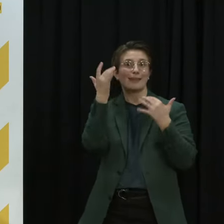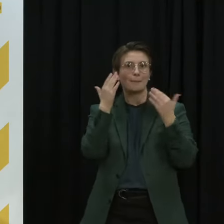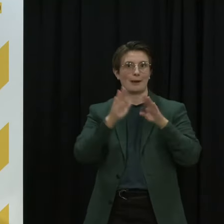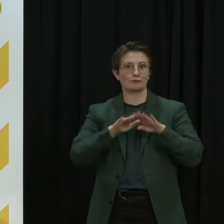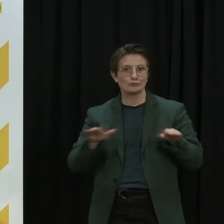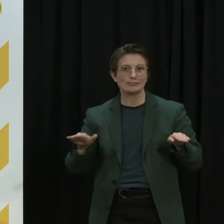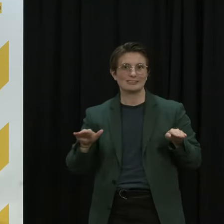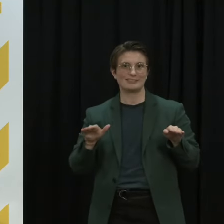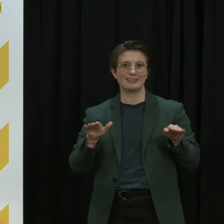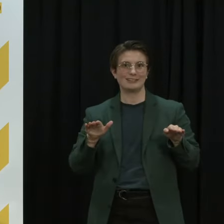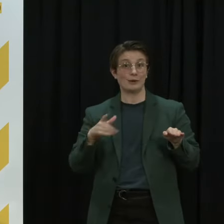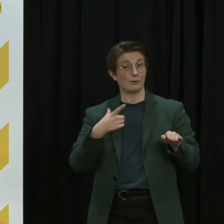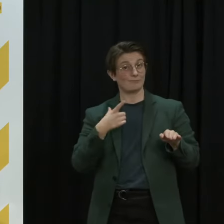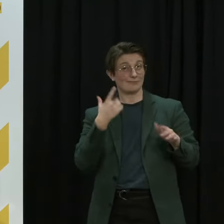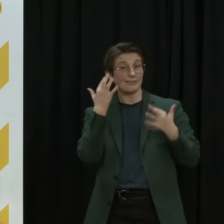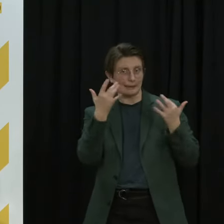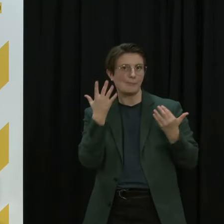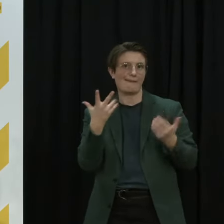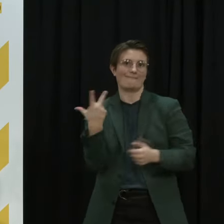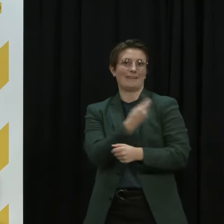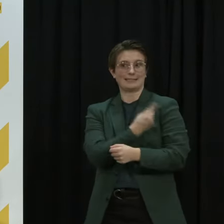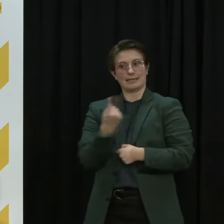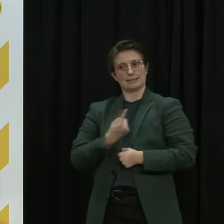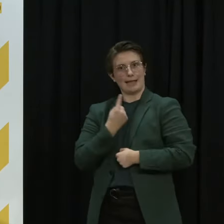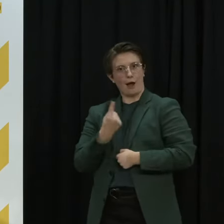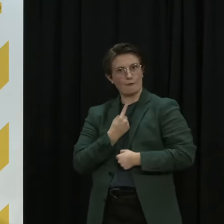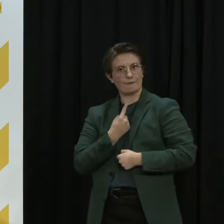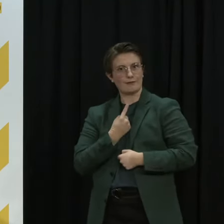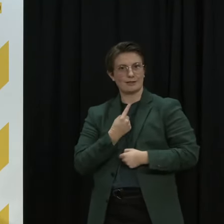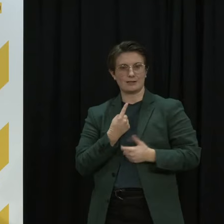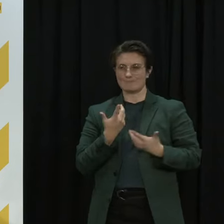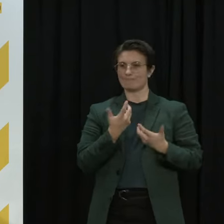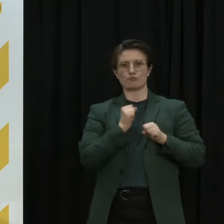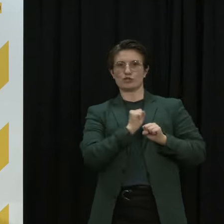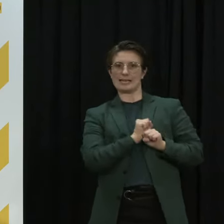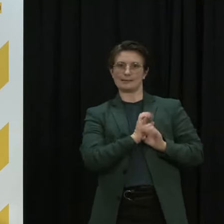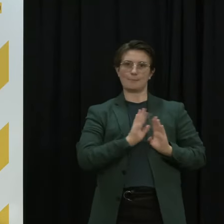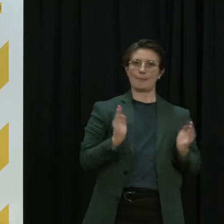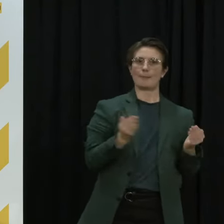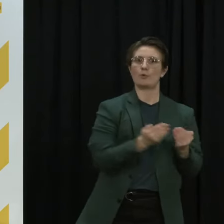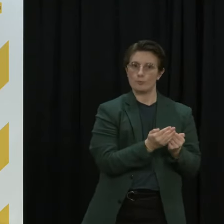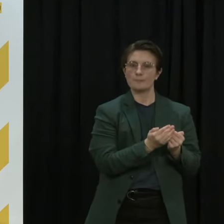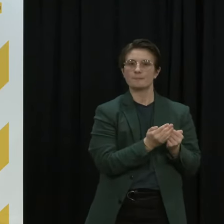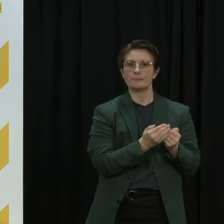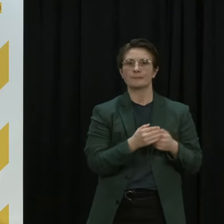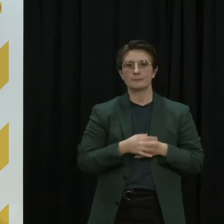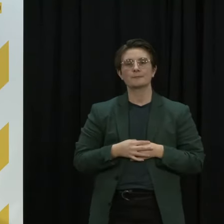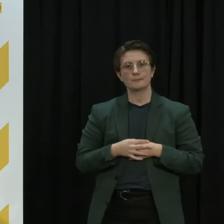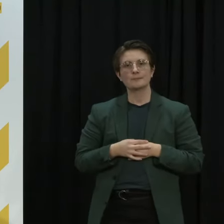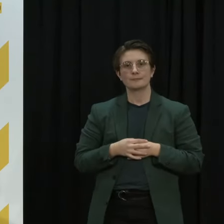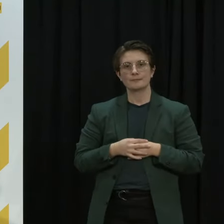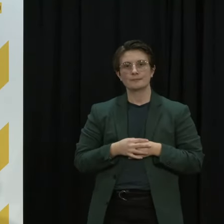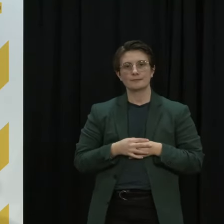While your children under the age of 12 cannot be vaccinated, you will be increasing the layer of protection around the. You and all of the adults who are coming into contact with them vaccinated. Please, show your love for your